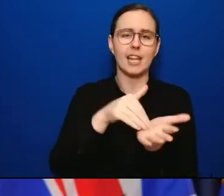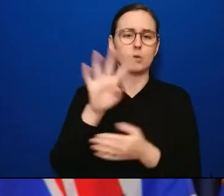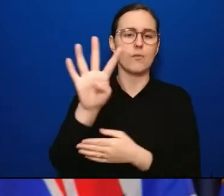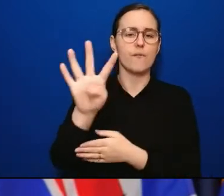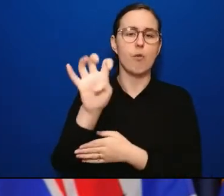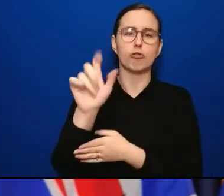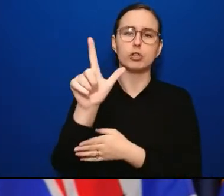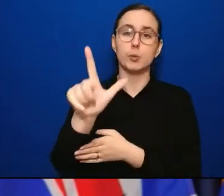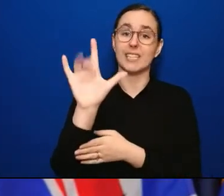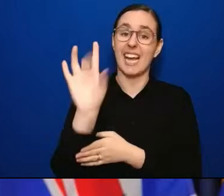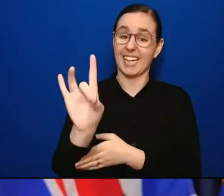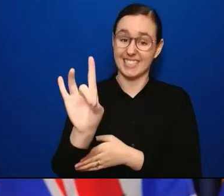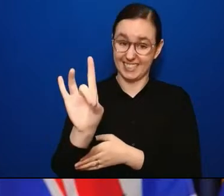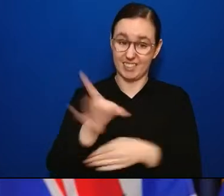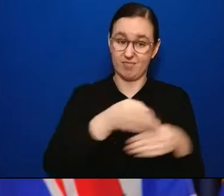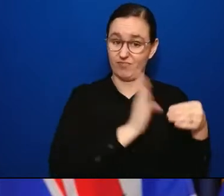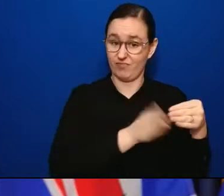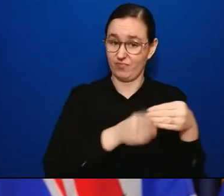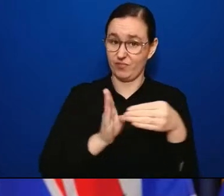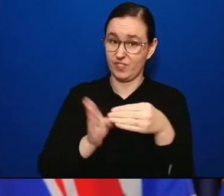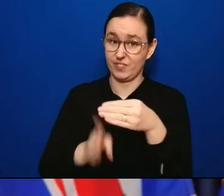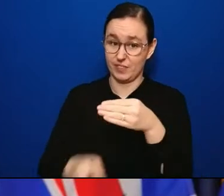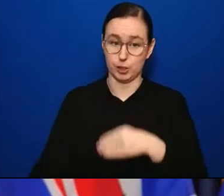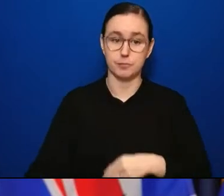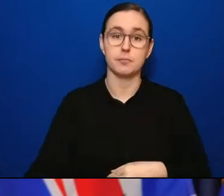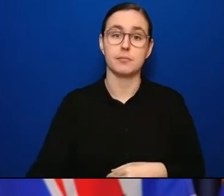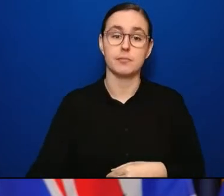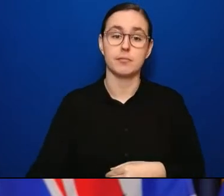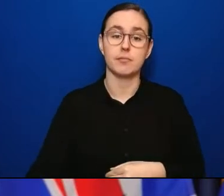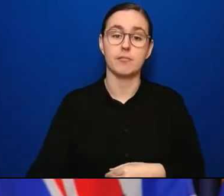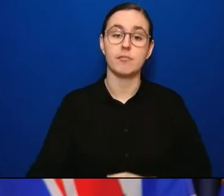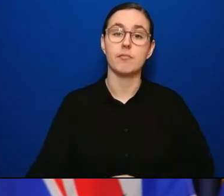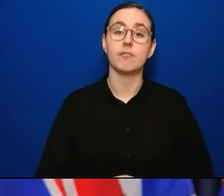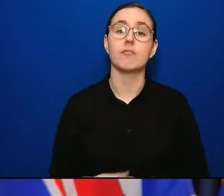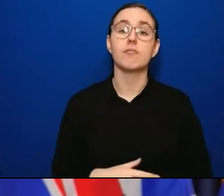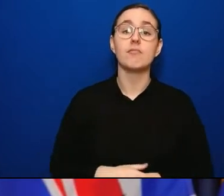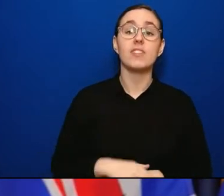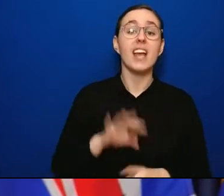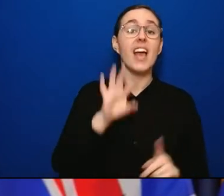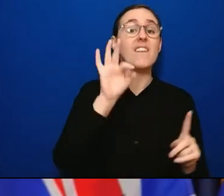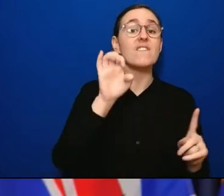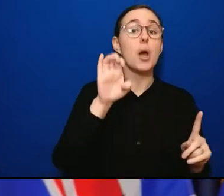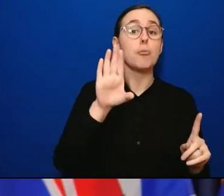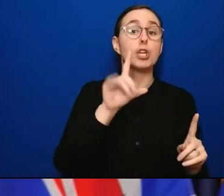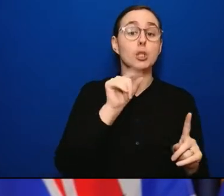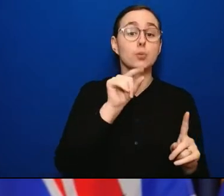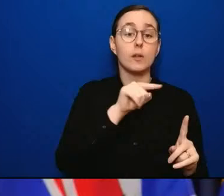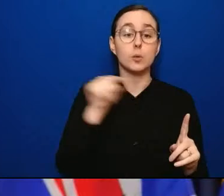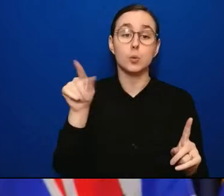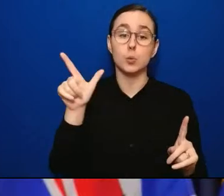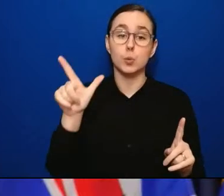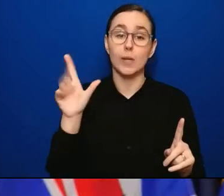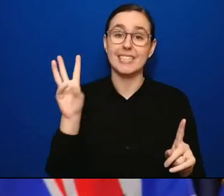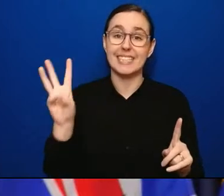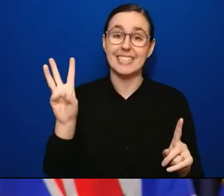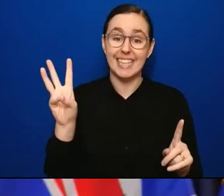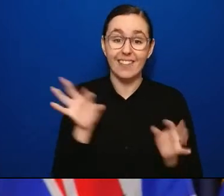From January from February. 20th of February 26 our most recent weak health authorities postponed 99 non urgent